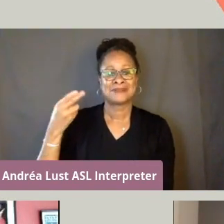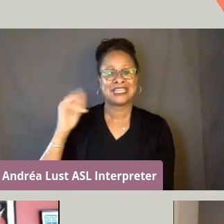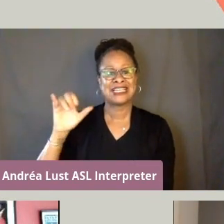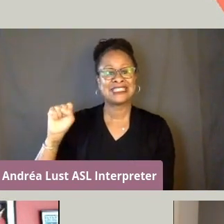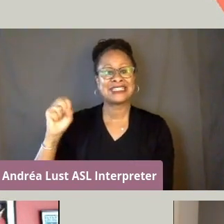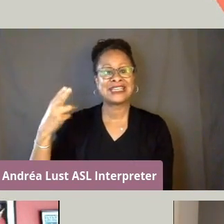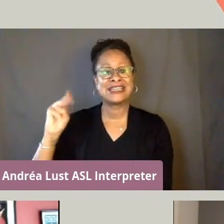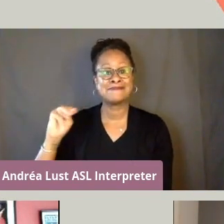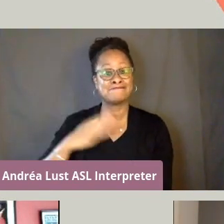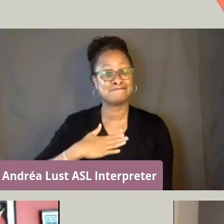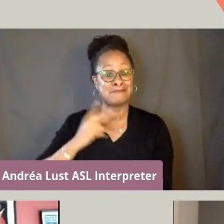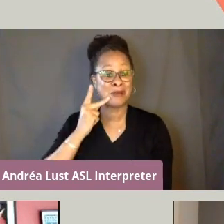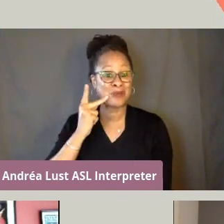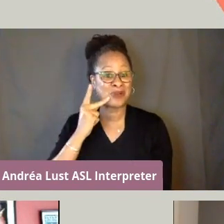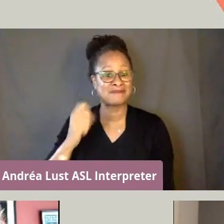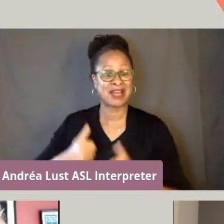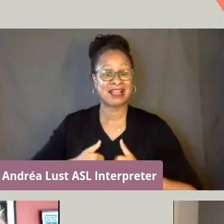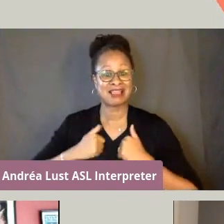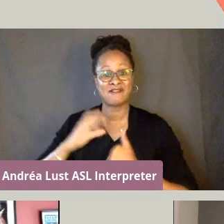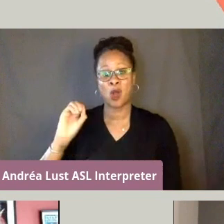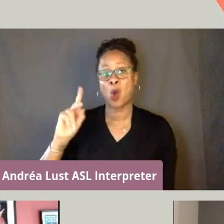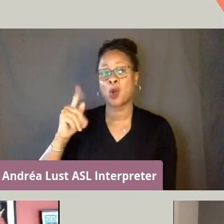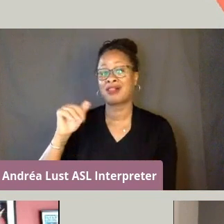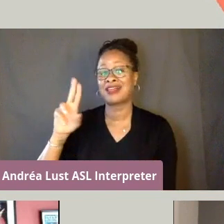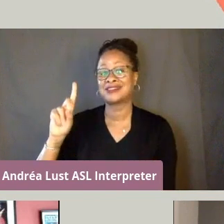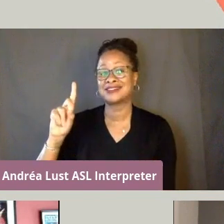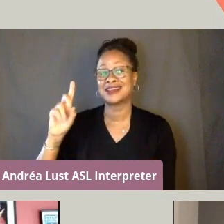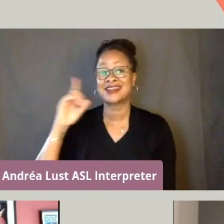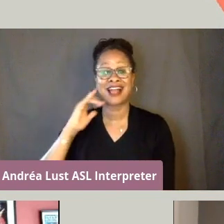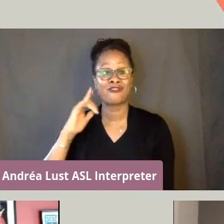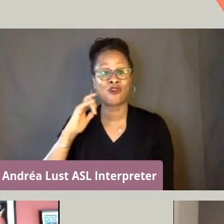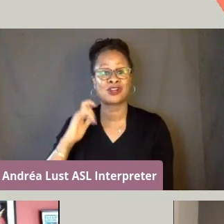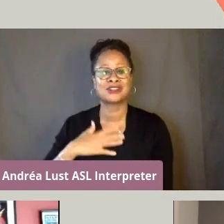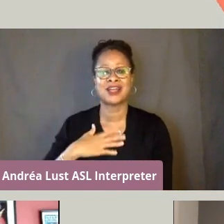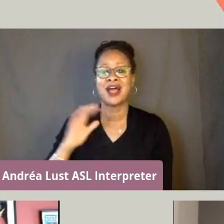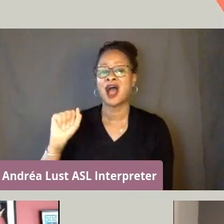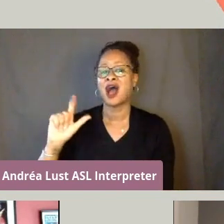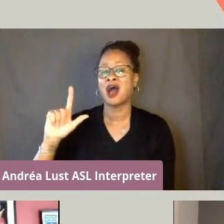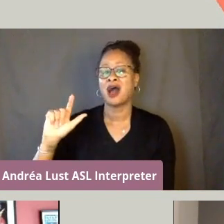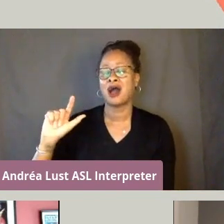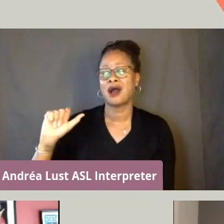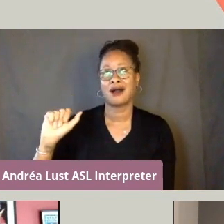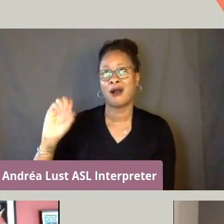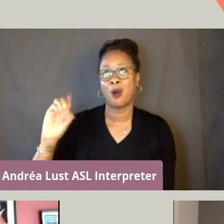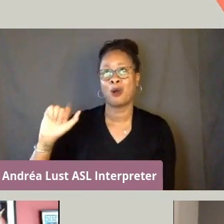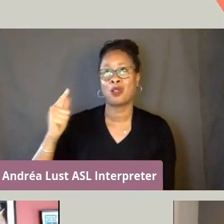I live in Oakland, California, which is Ohlone land.